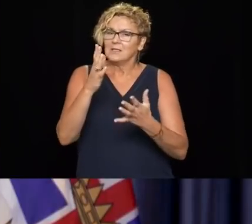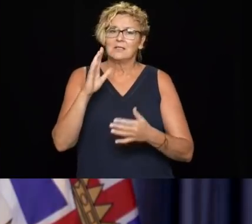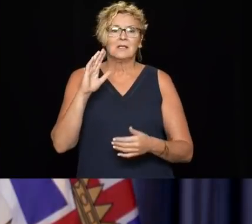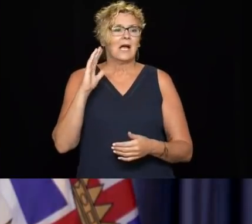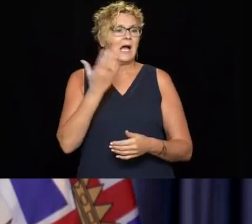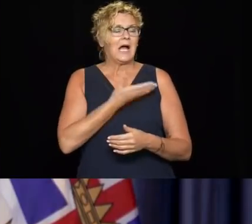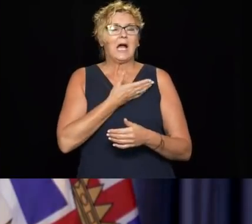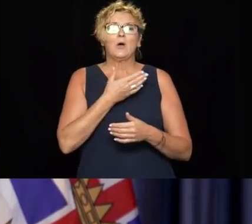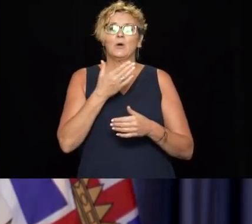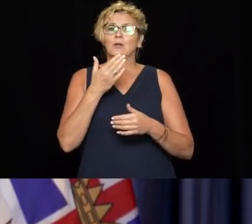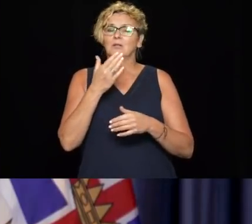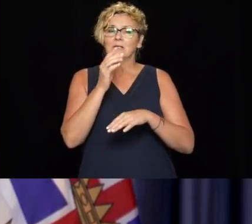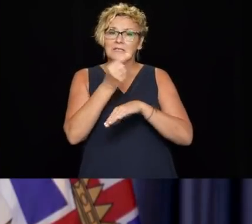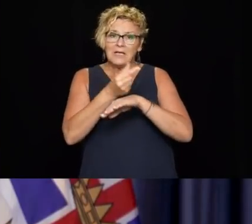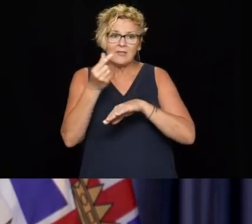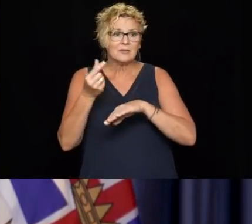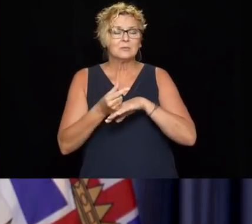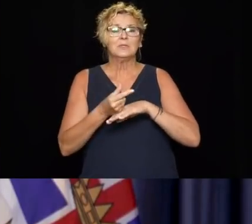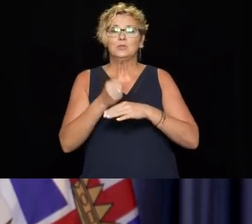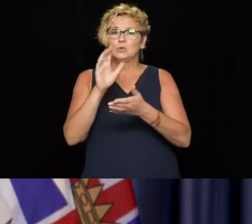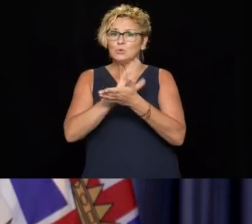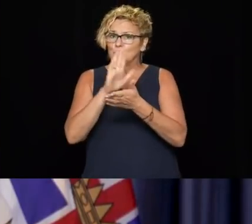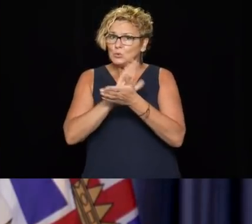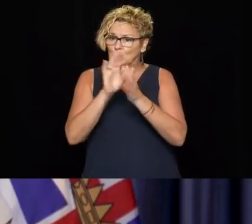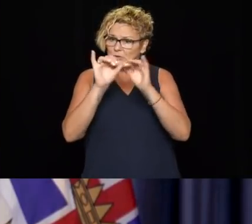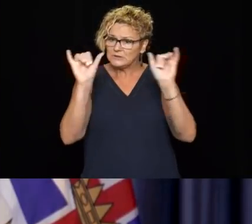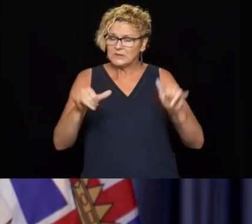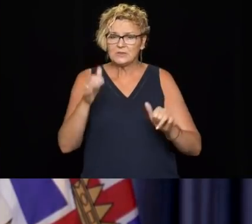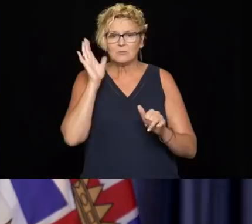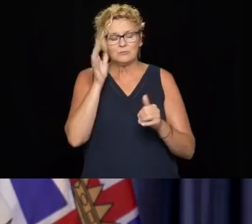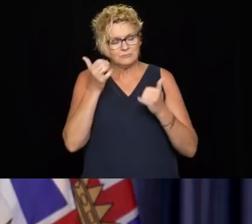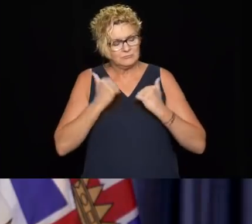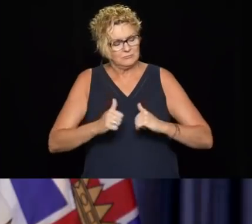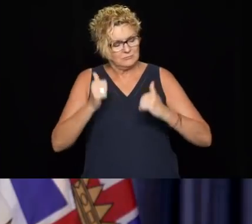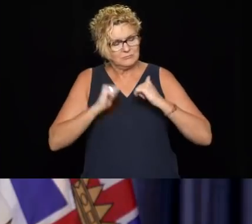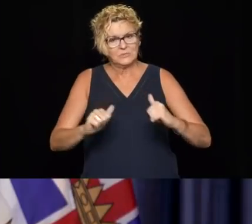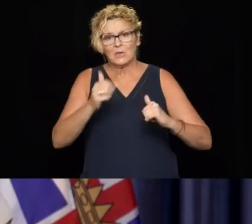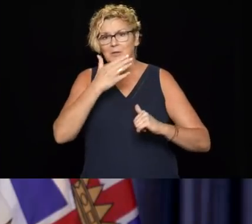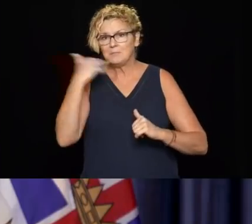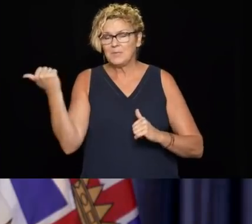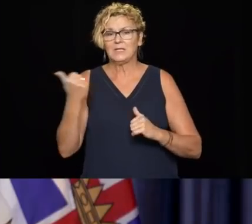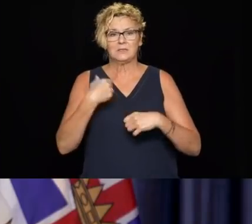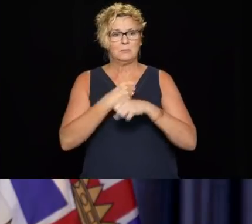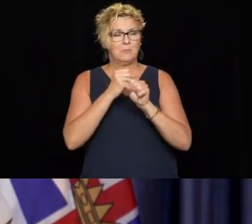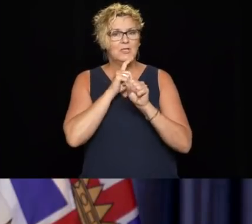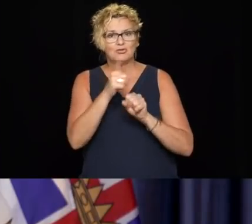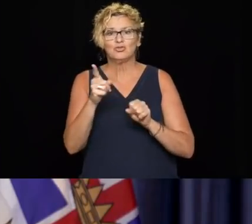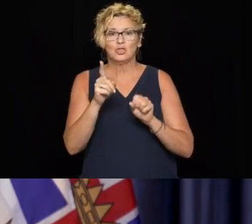to classrooms tomorrow. I'm particularly excited about that but I do know that there are parents and others in the